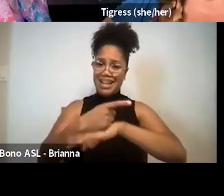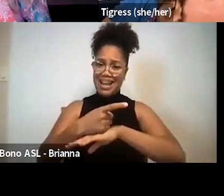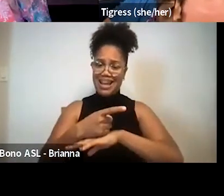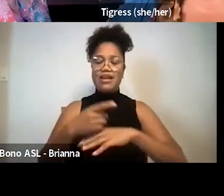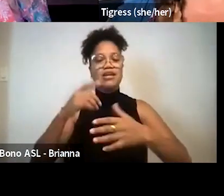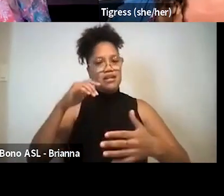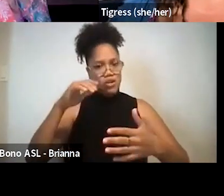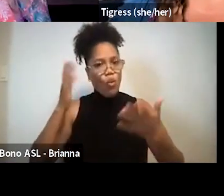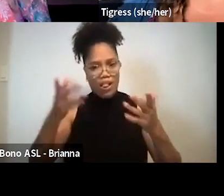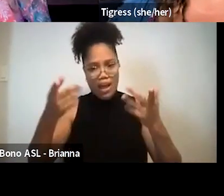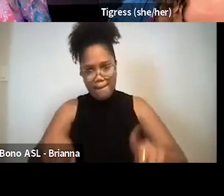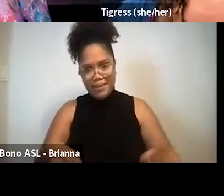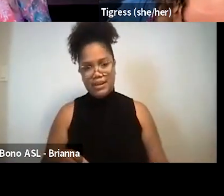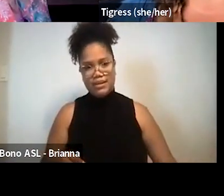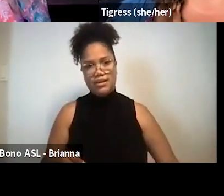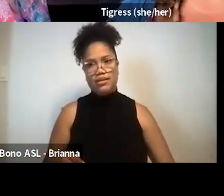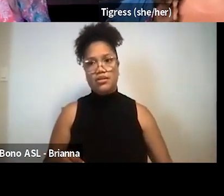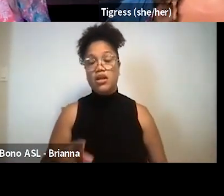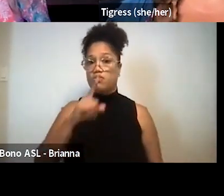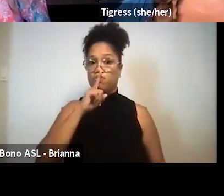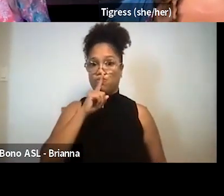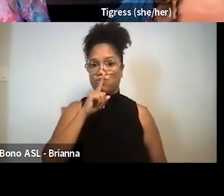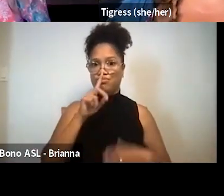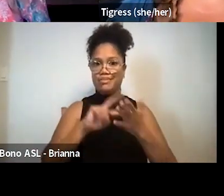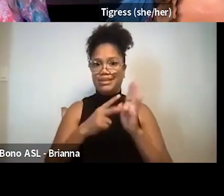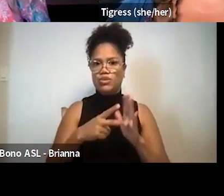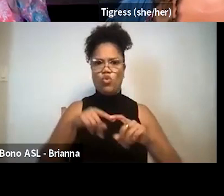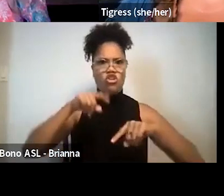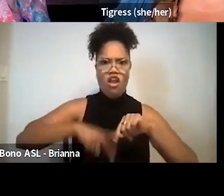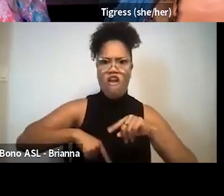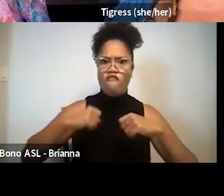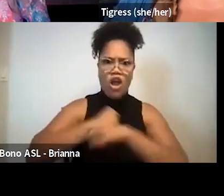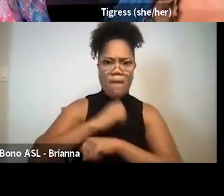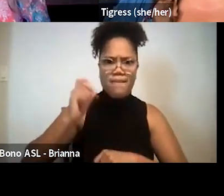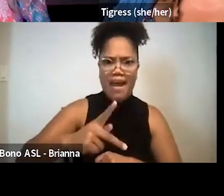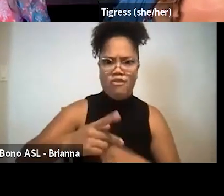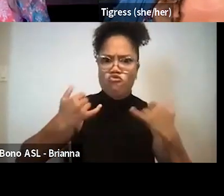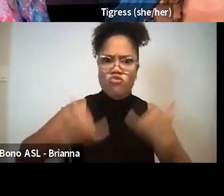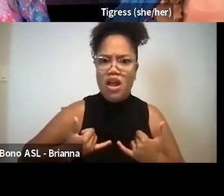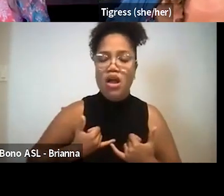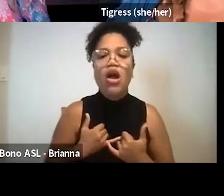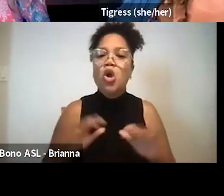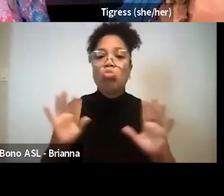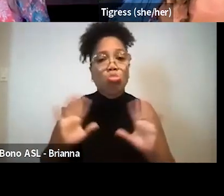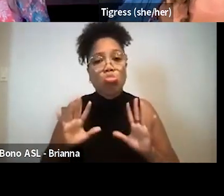But it doesn't mean that there's no way to fight back now, possibly depending on what your situation is.